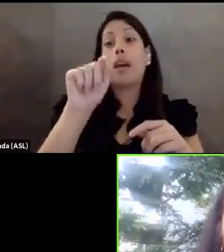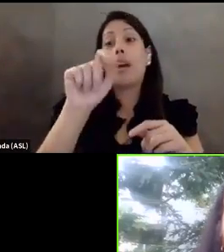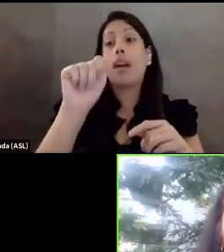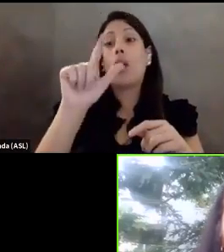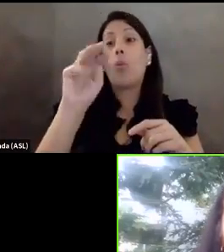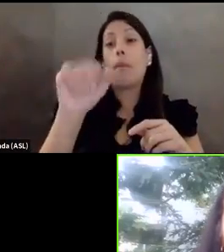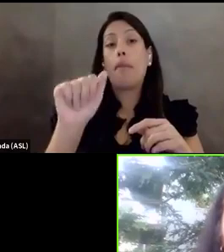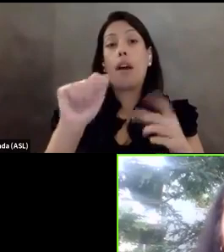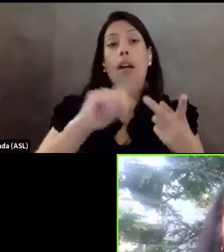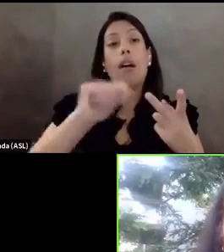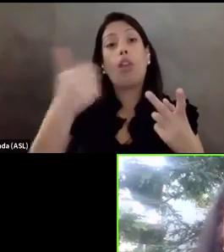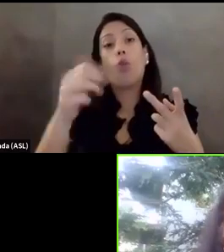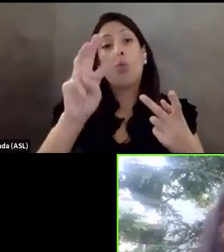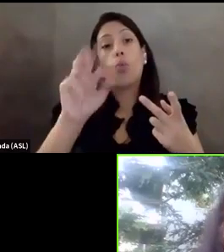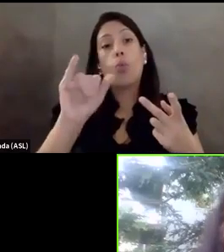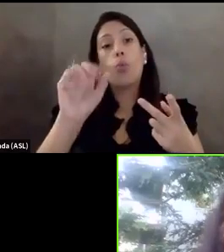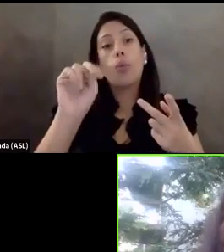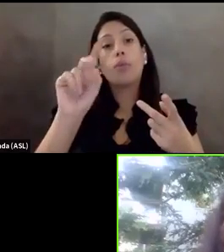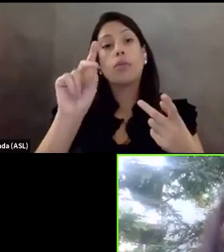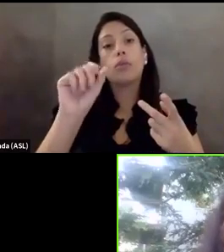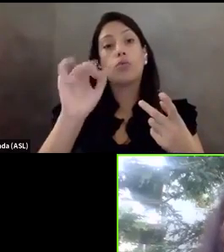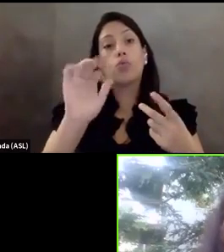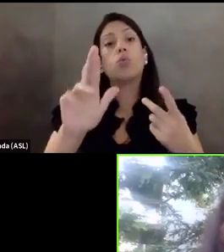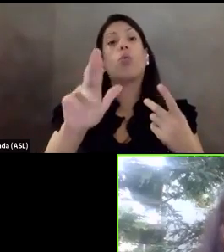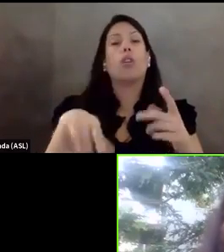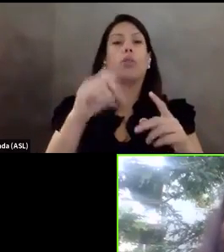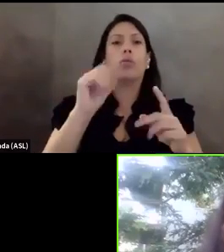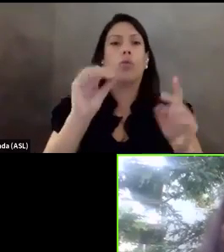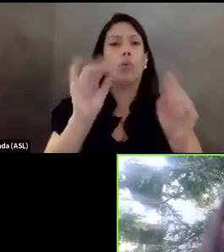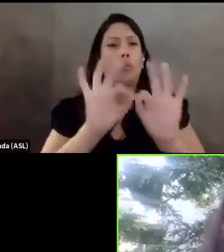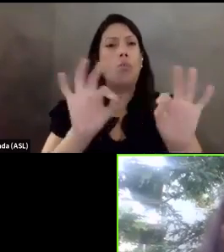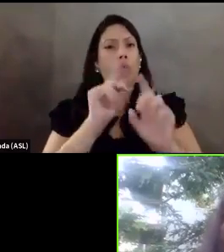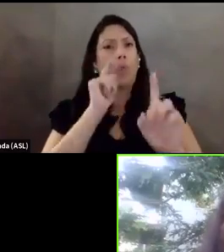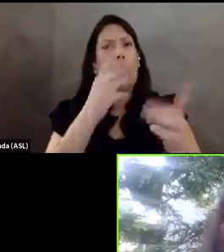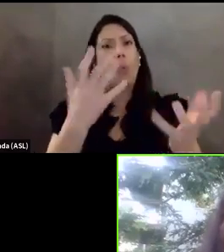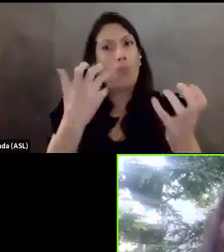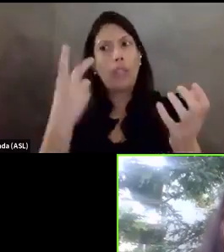And we would really like to see greater numbers of people getting tested there.